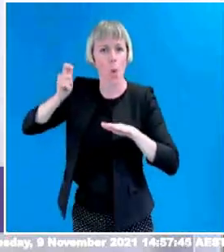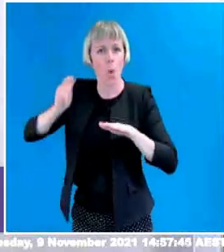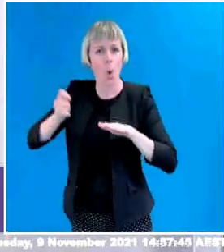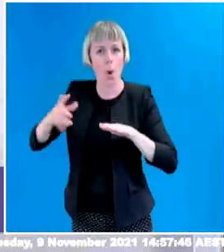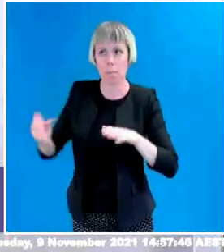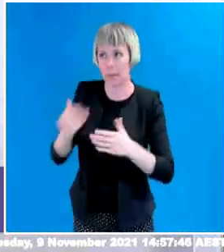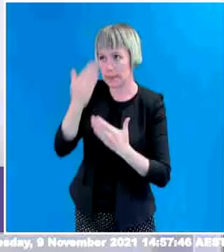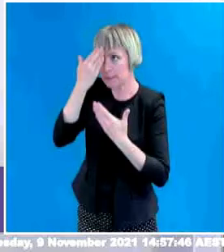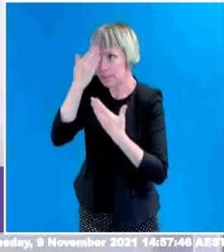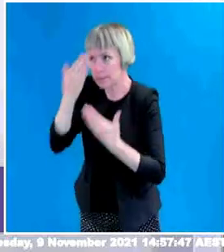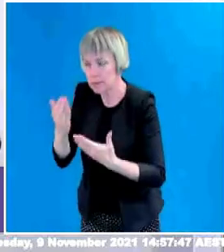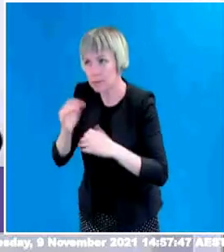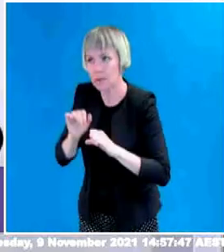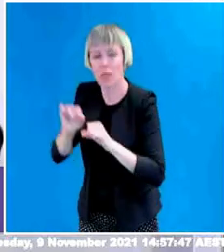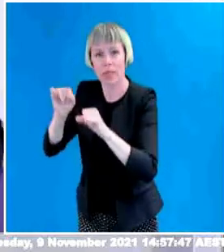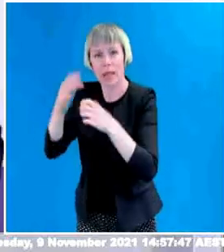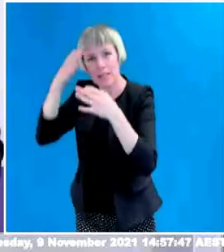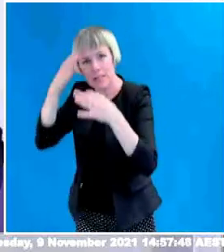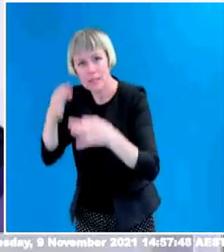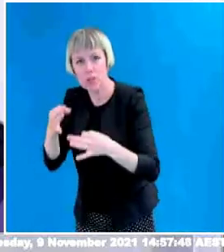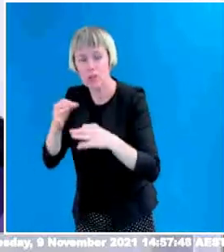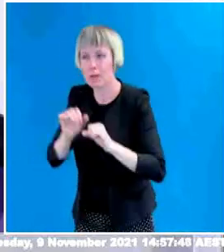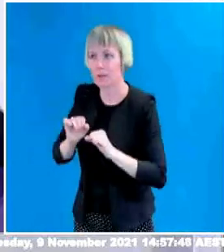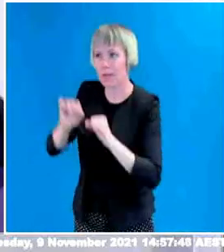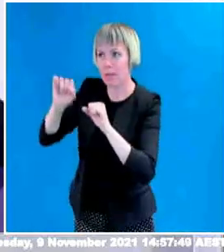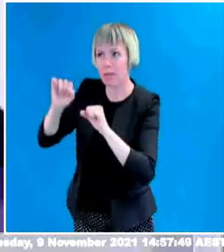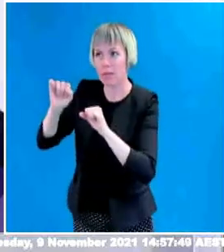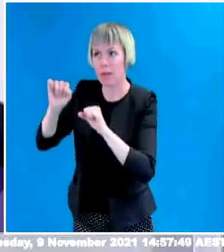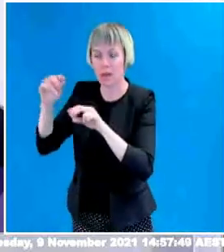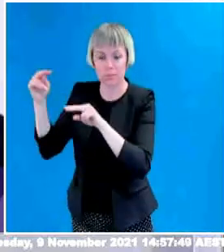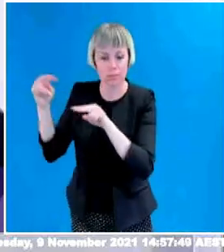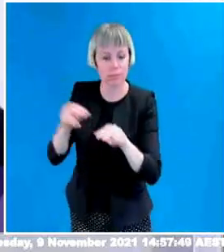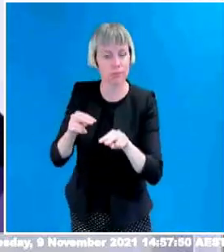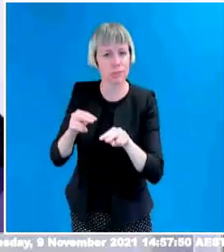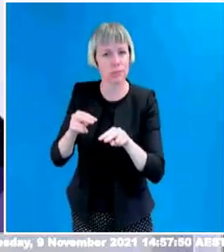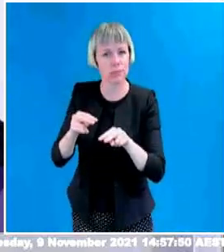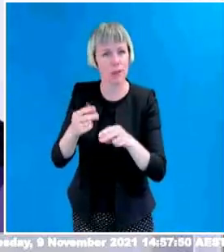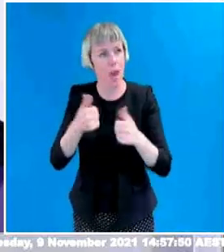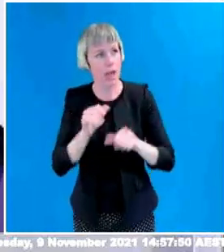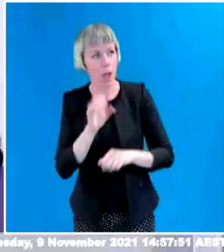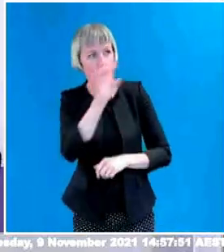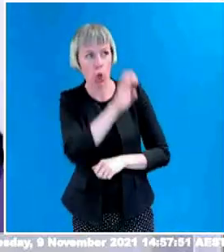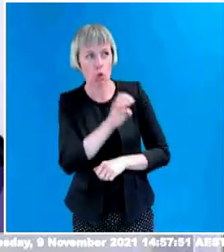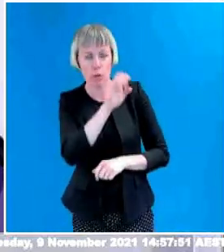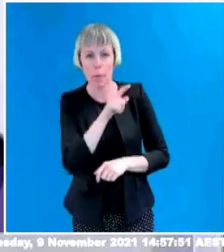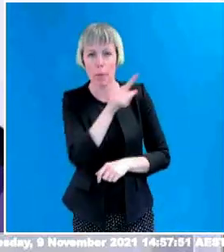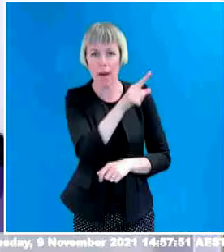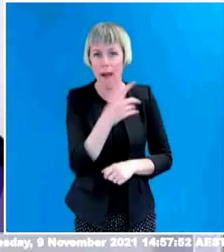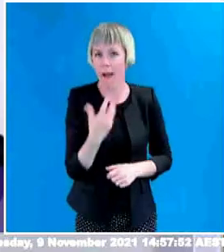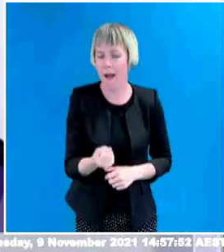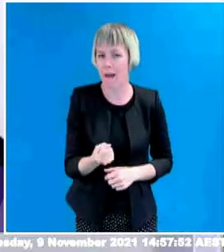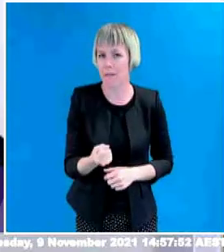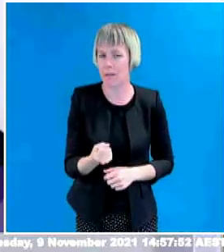European jurisprudence and the European Court structure, as to how and why